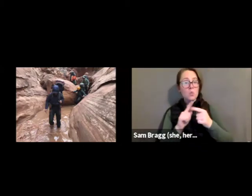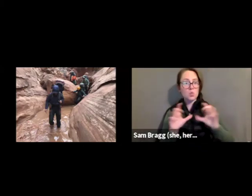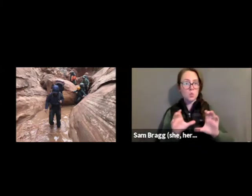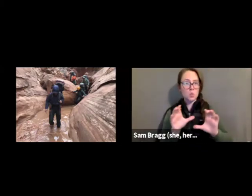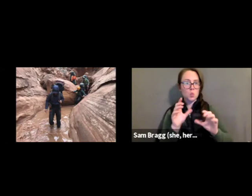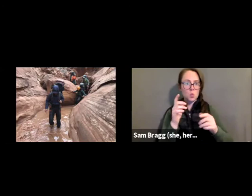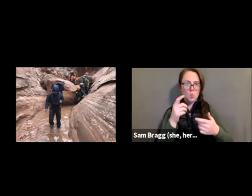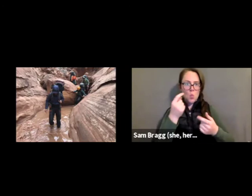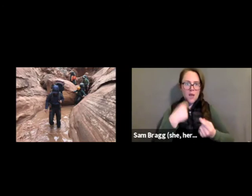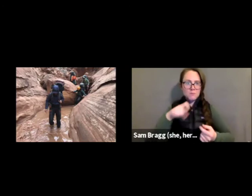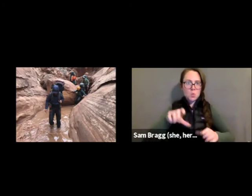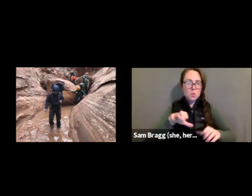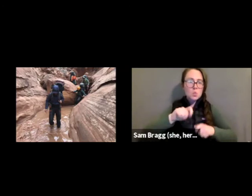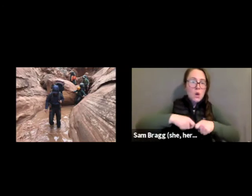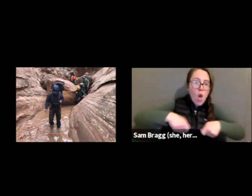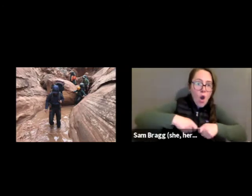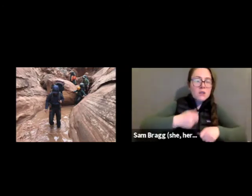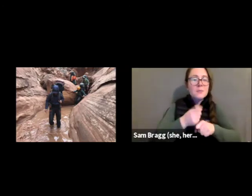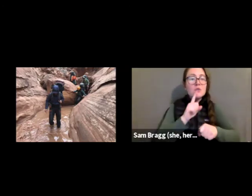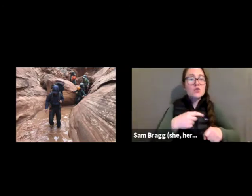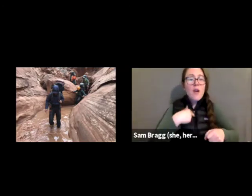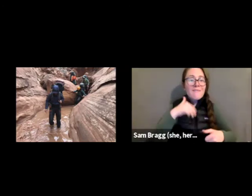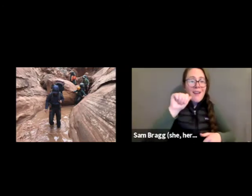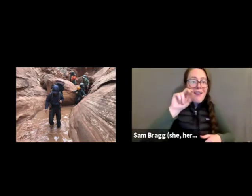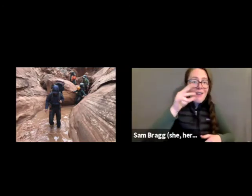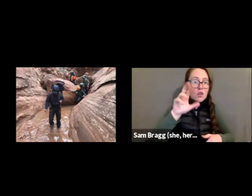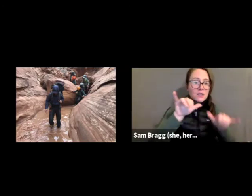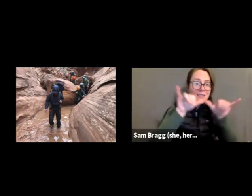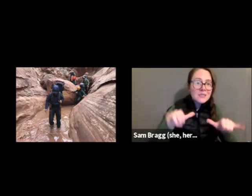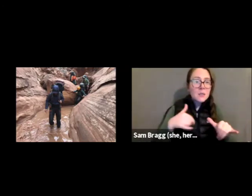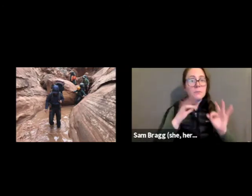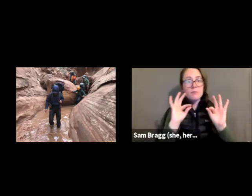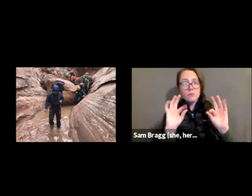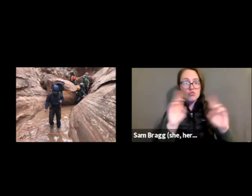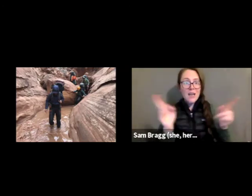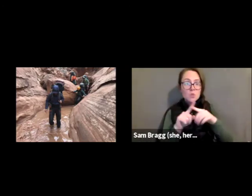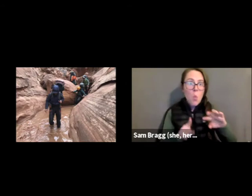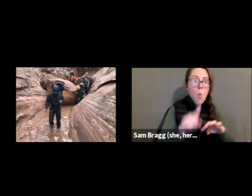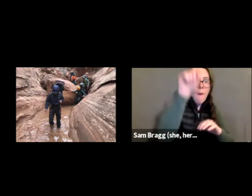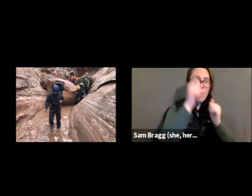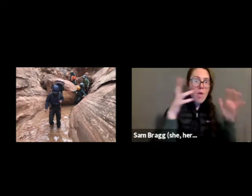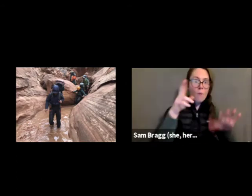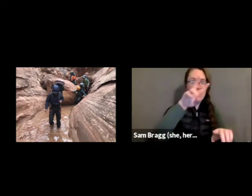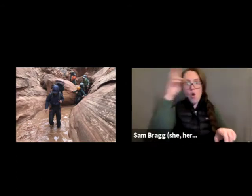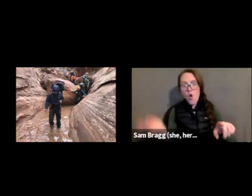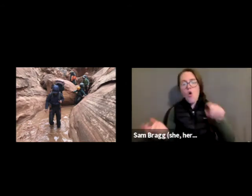instructor trying to explain to me when I’m at on the wall of like where um we had our belay system